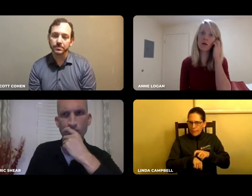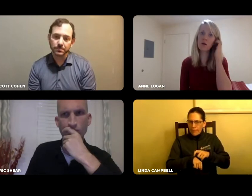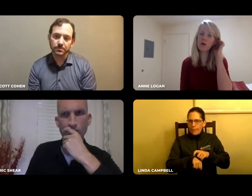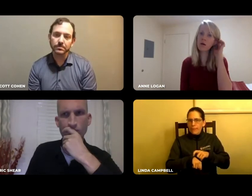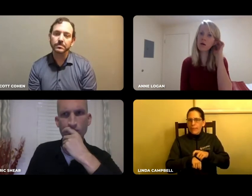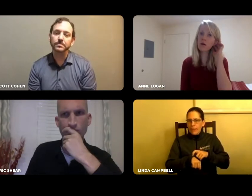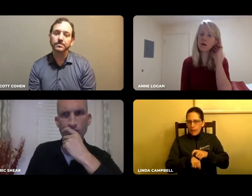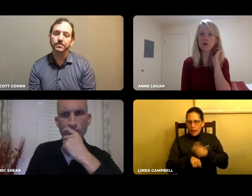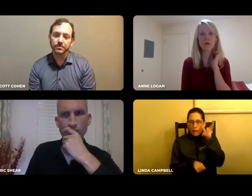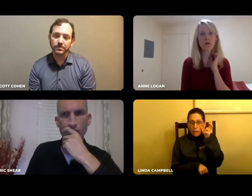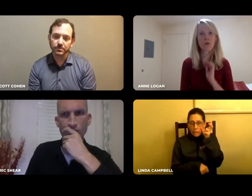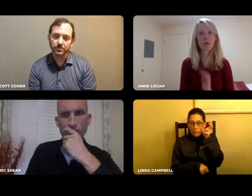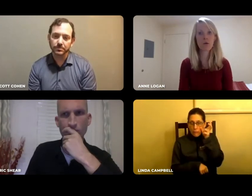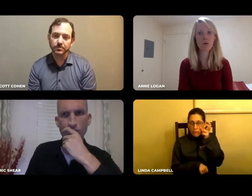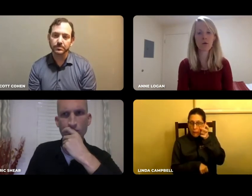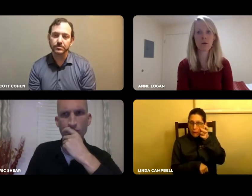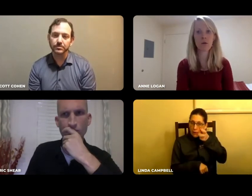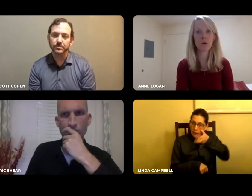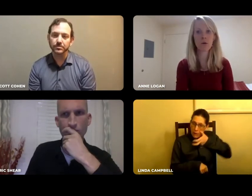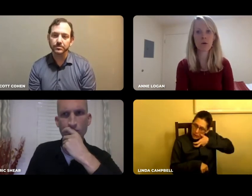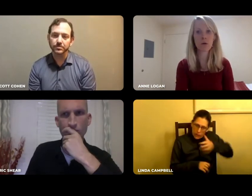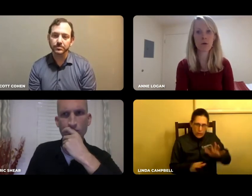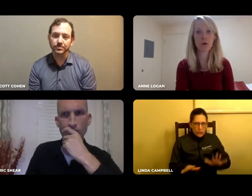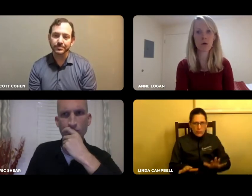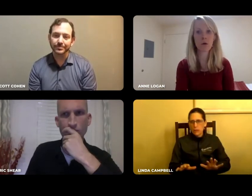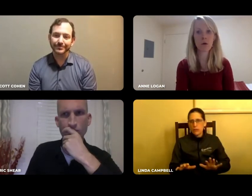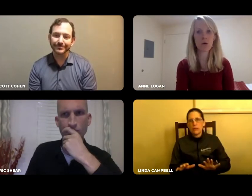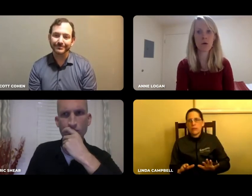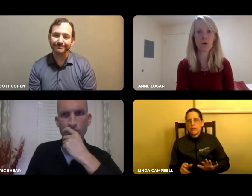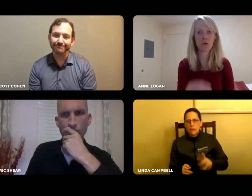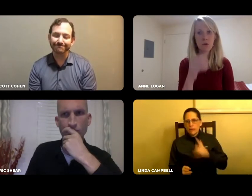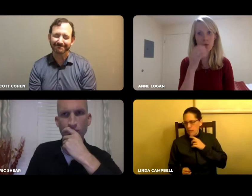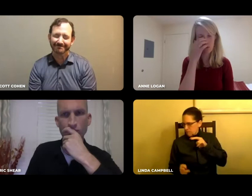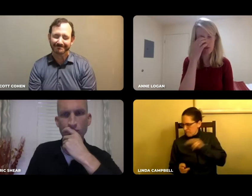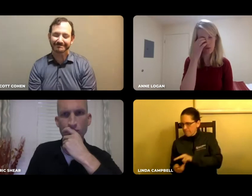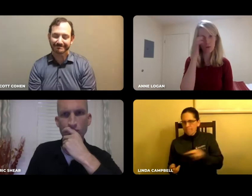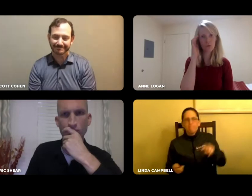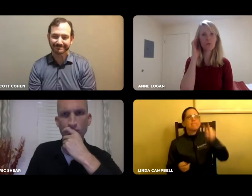Watching an interpreter all day would tire me out.